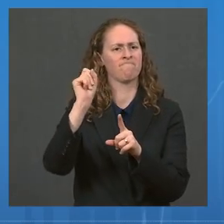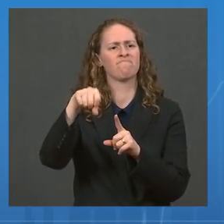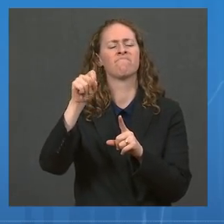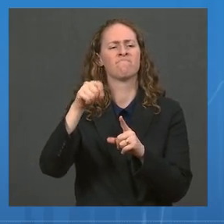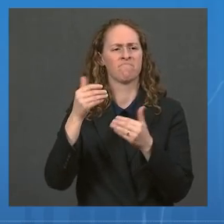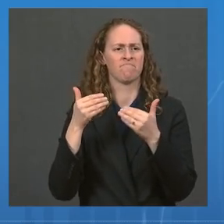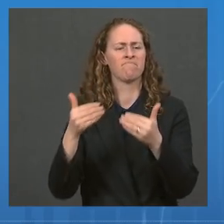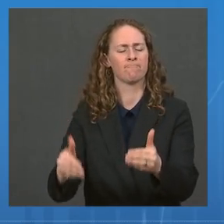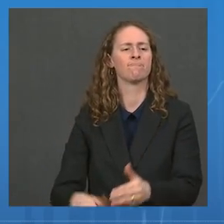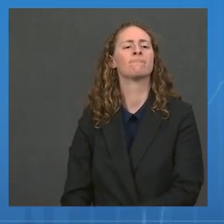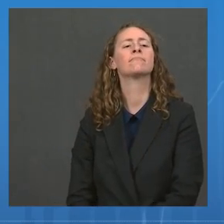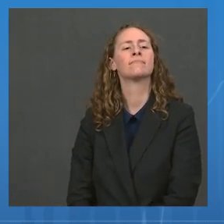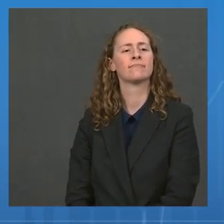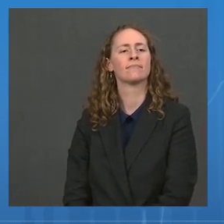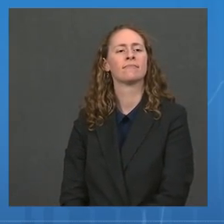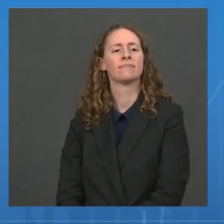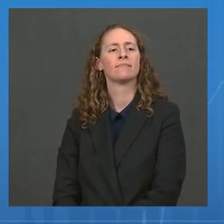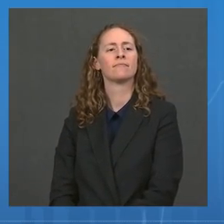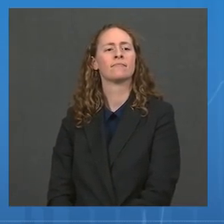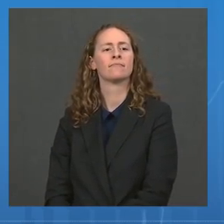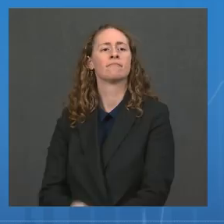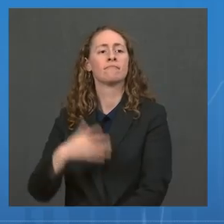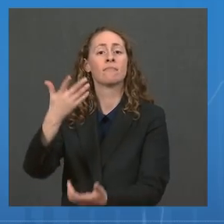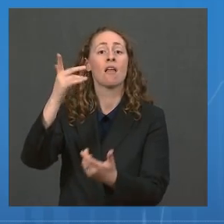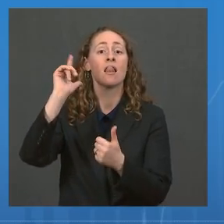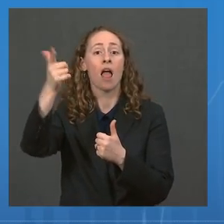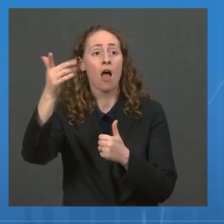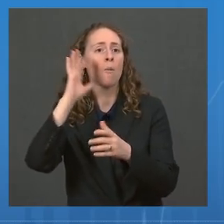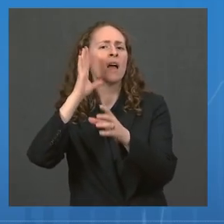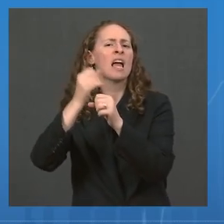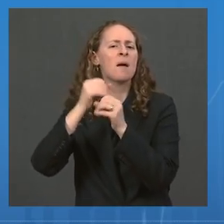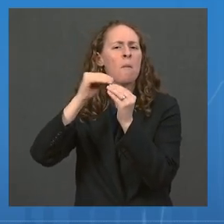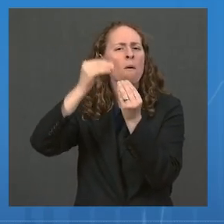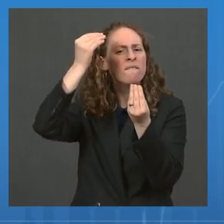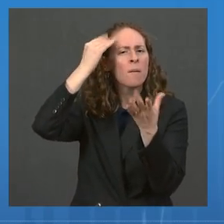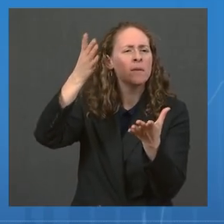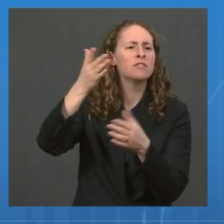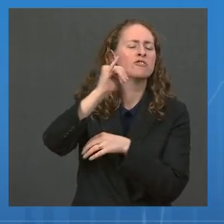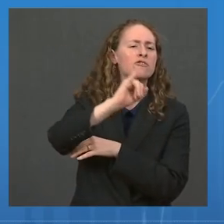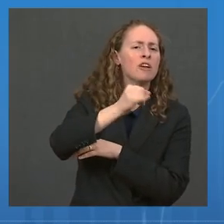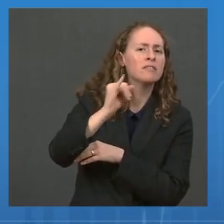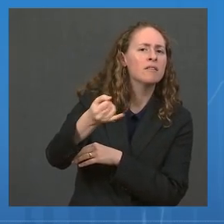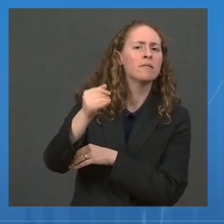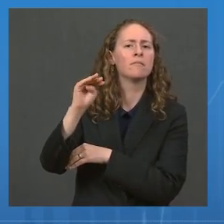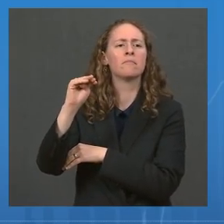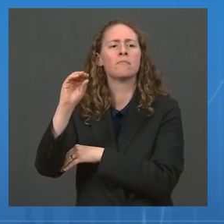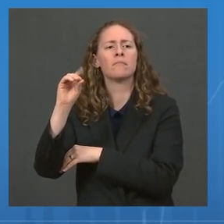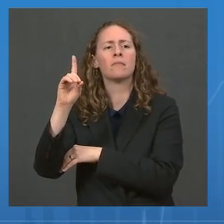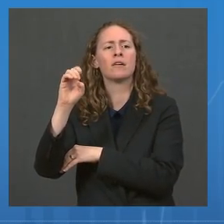and have it available, review the J&J and the Moderna. So again, self-attestation, but the data